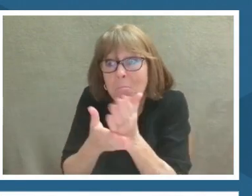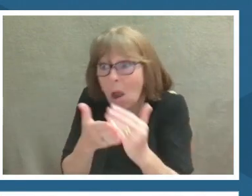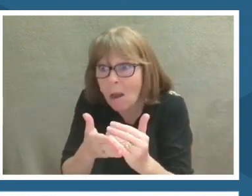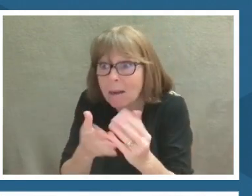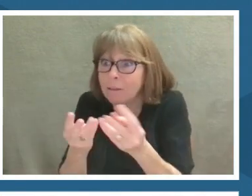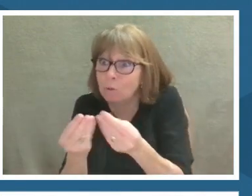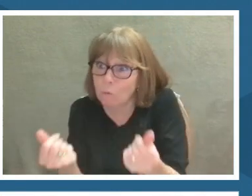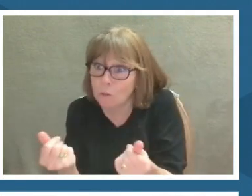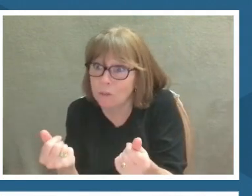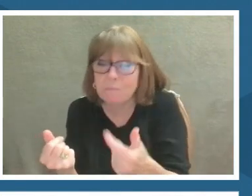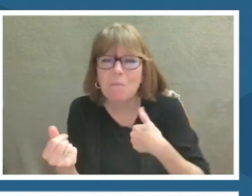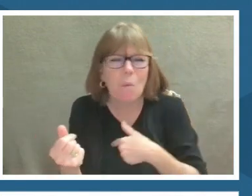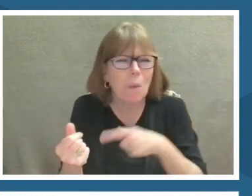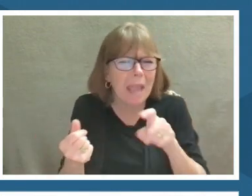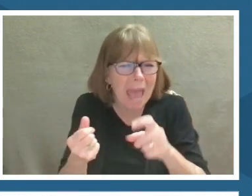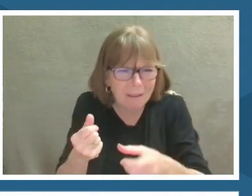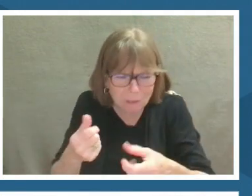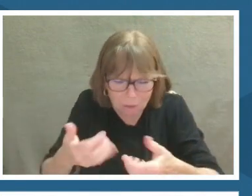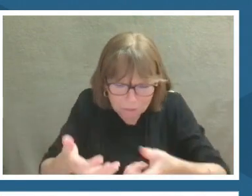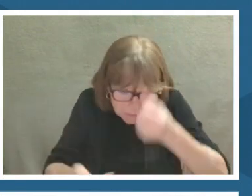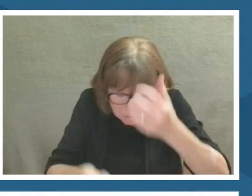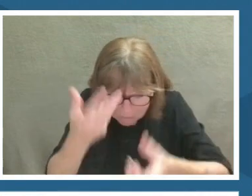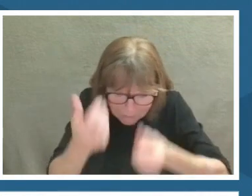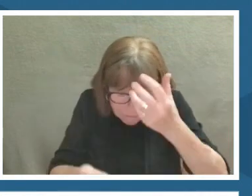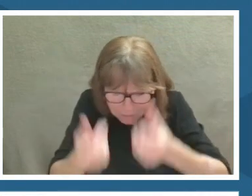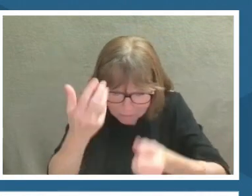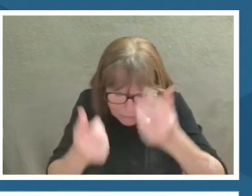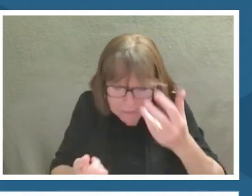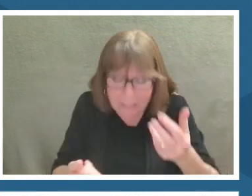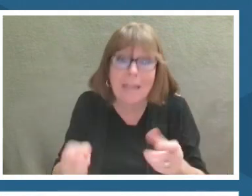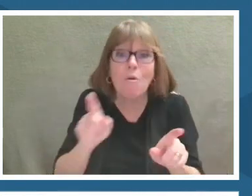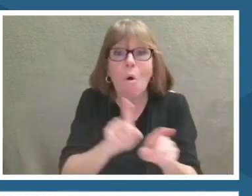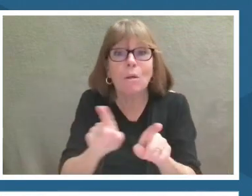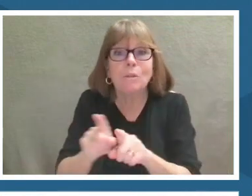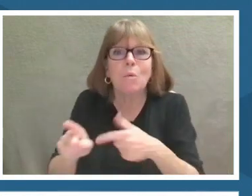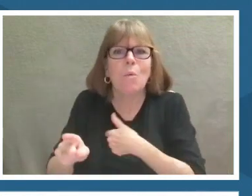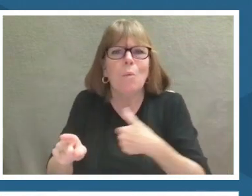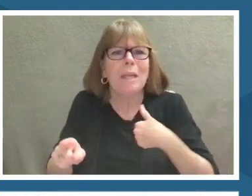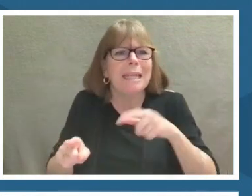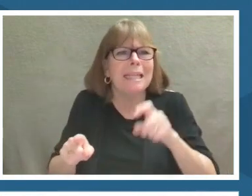digital tools to go public with our arguments